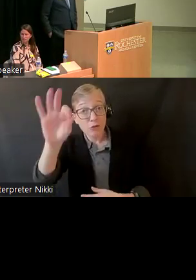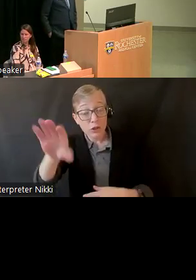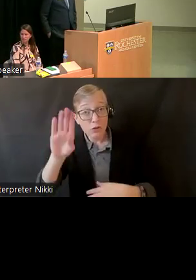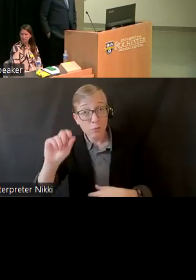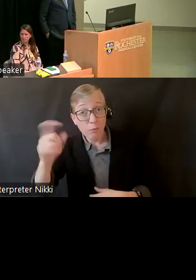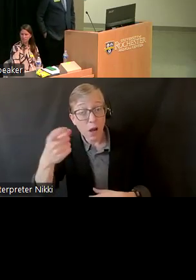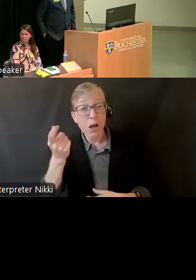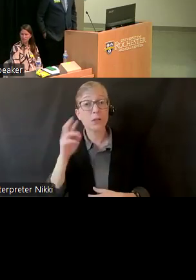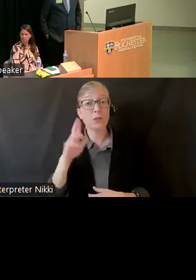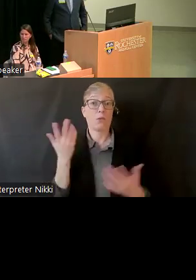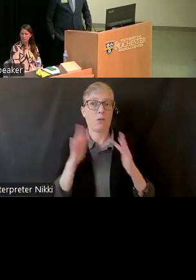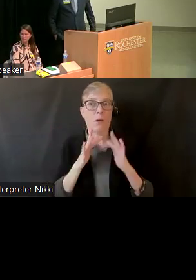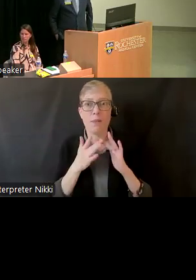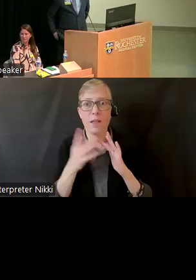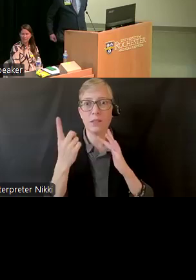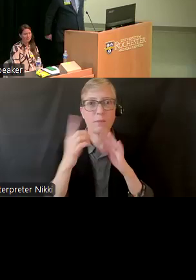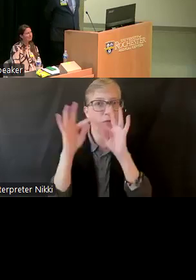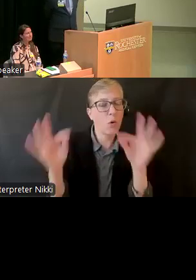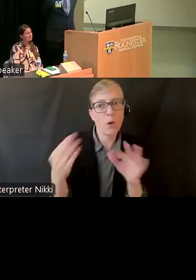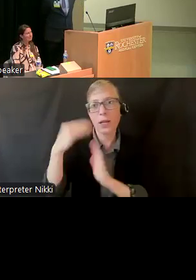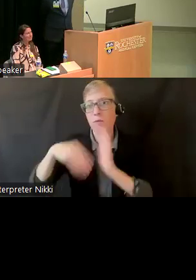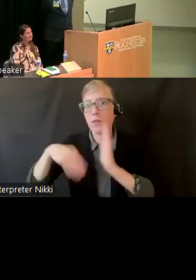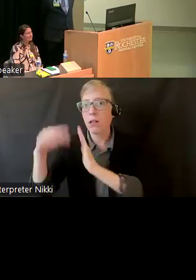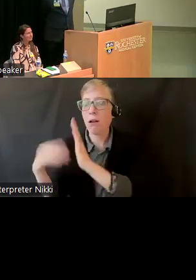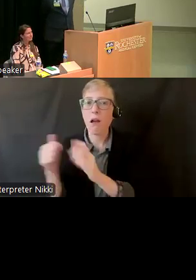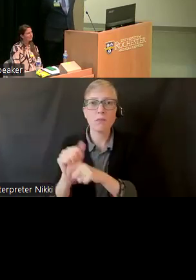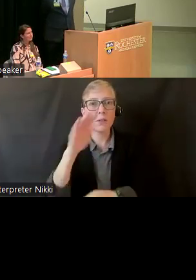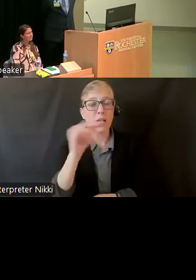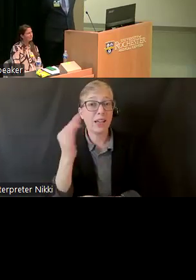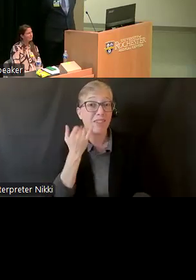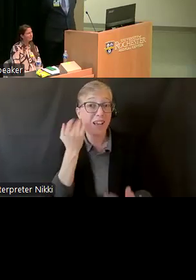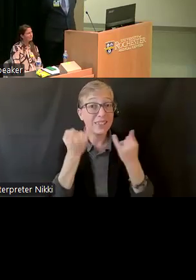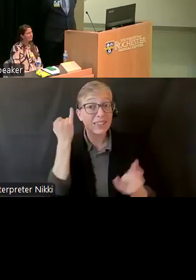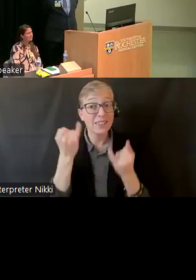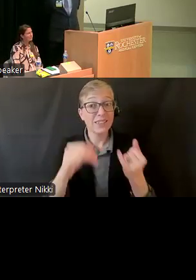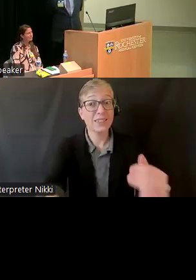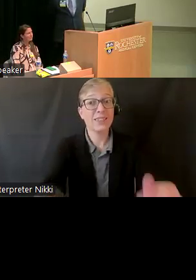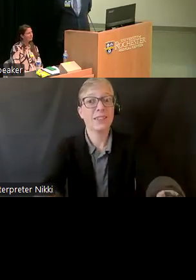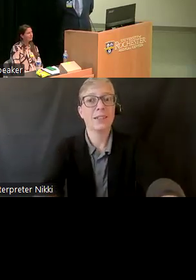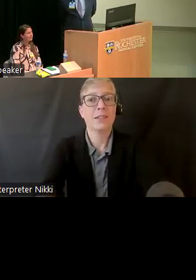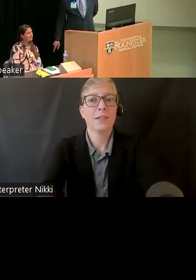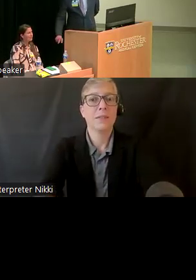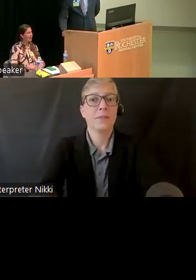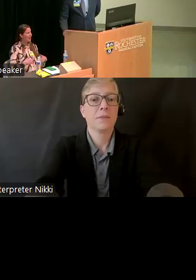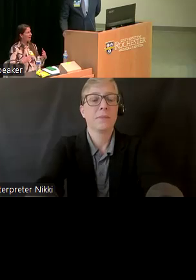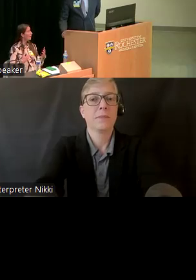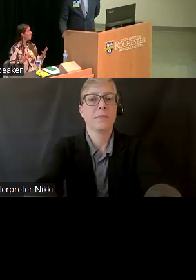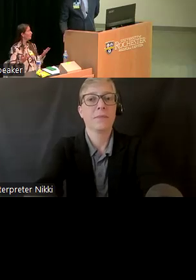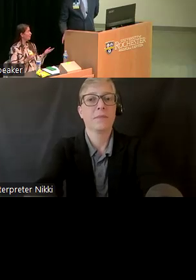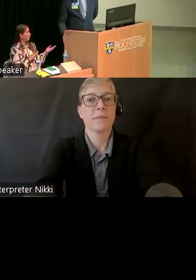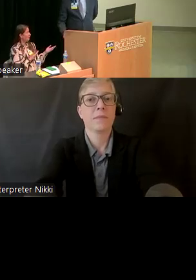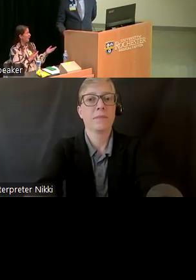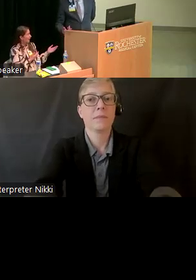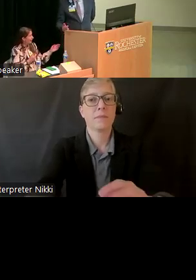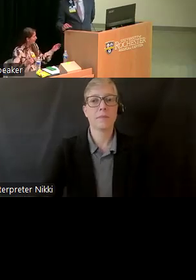online form folks can submit if they have great great ideas i don't want to steal the mic go for